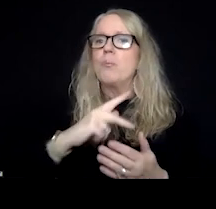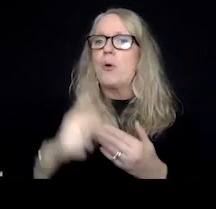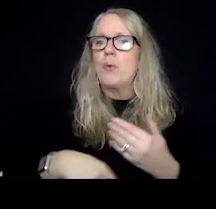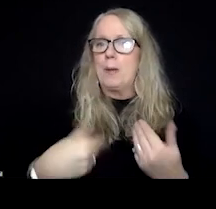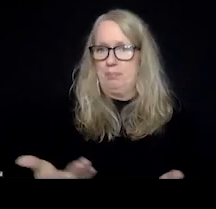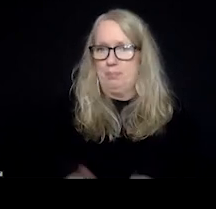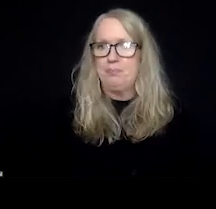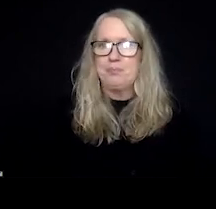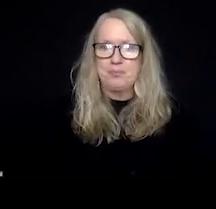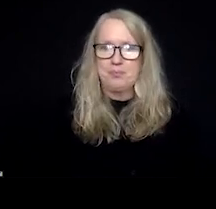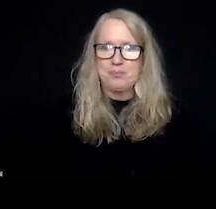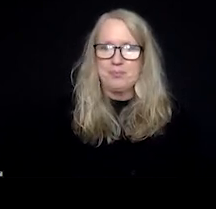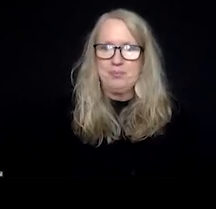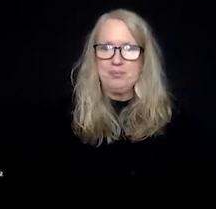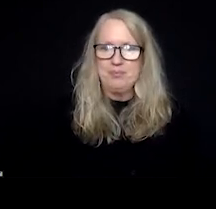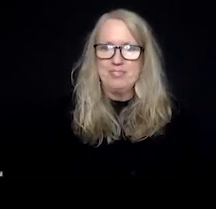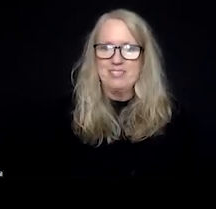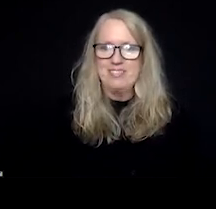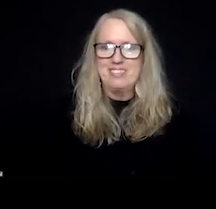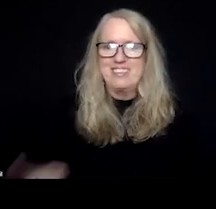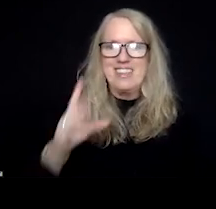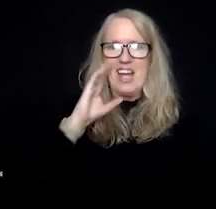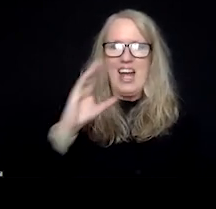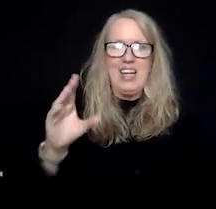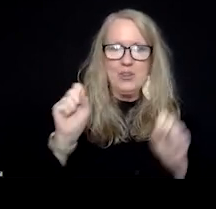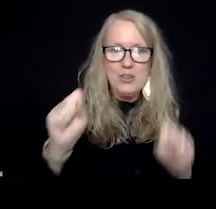HI, ARE YOU ABLE TO HEAR ME? >> YES.